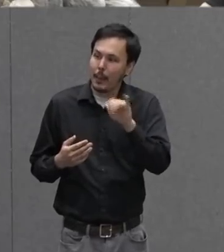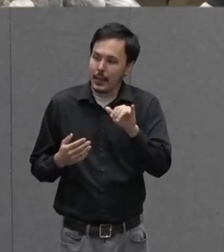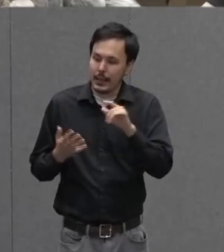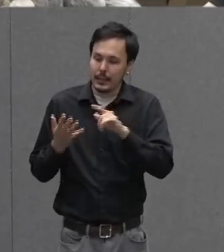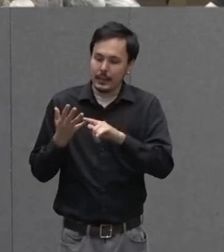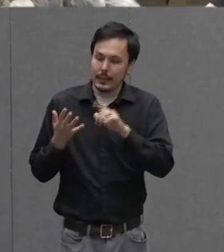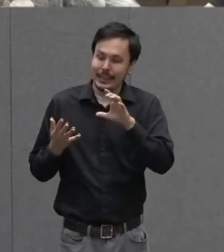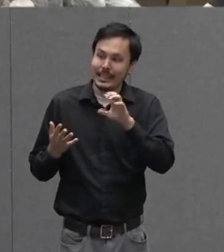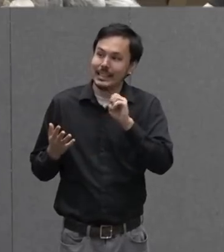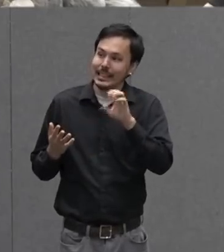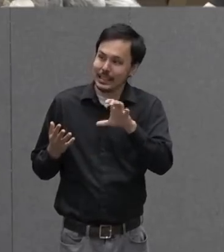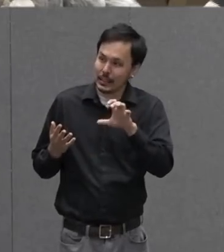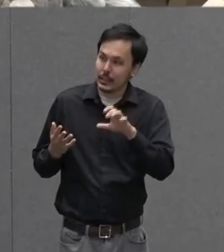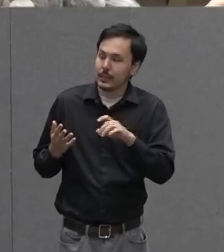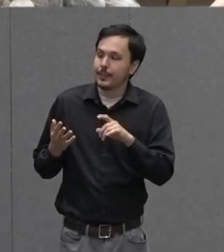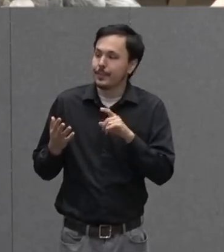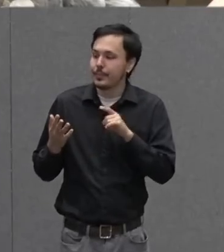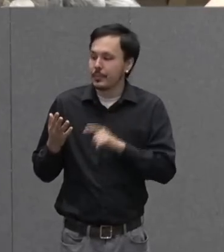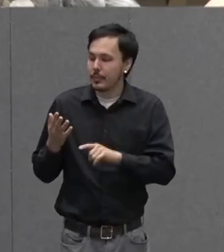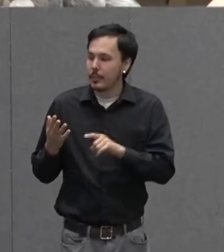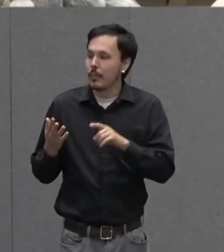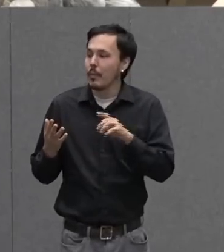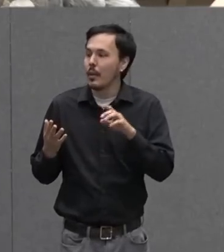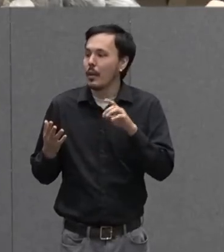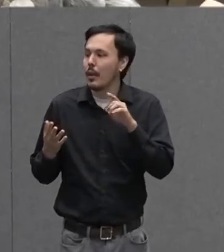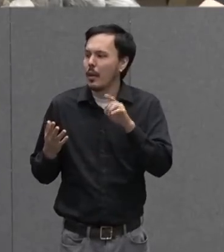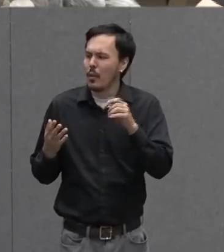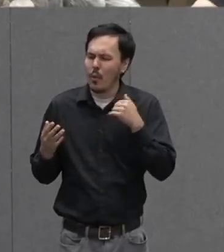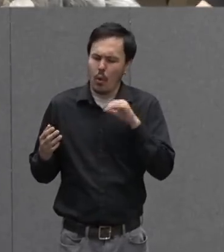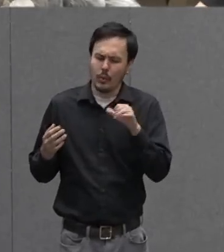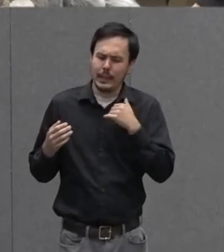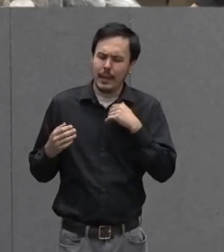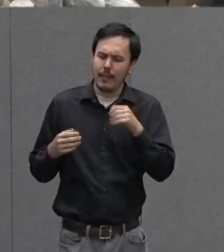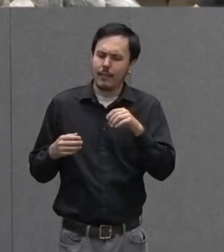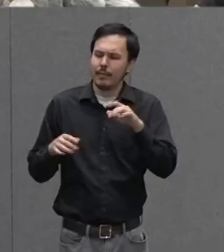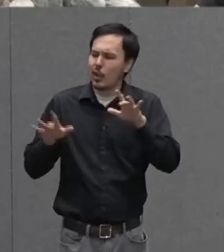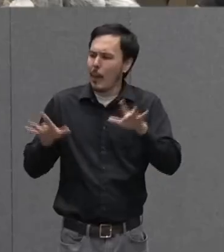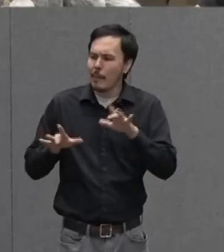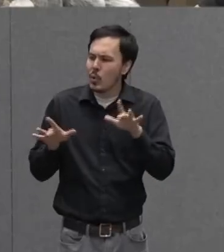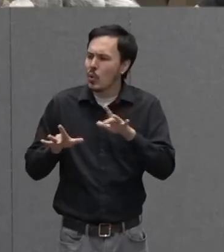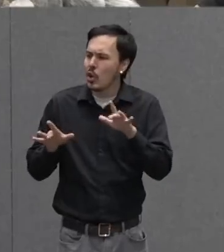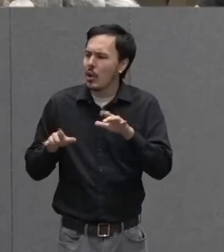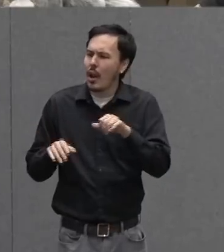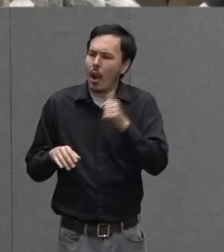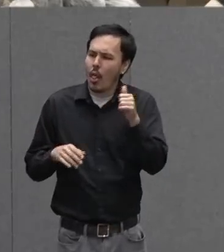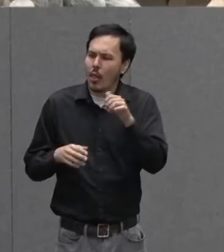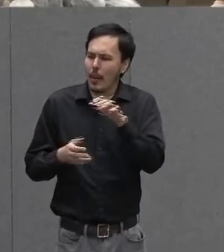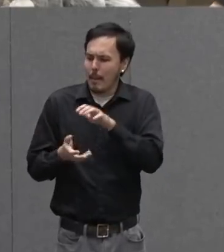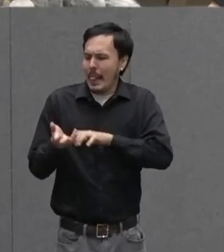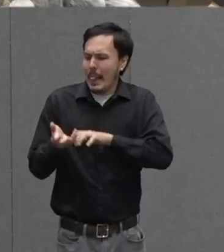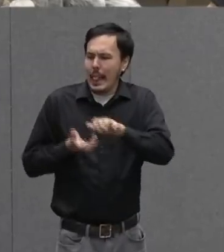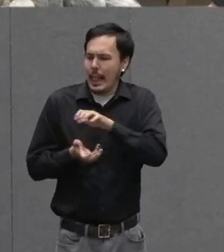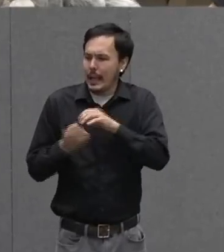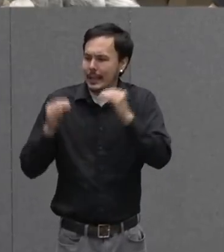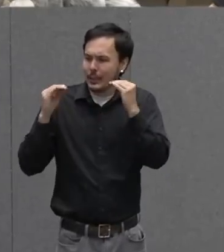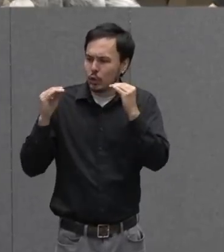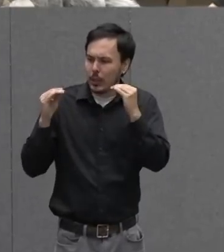E-Cademy also has Blend-Ed with some computer and other kinds of interactions, Coyote Willow.